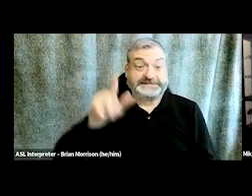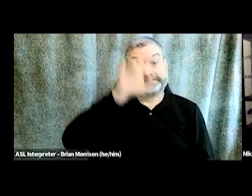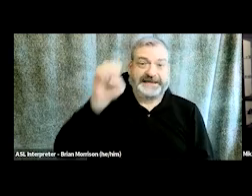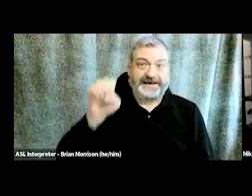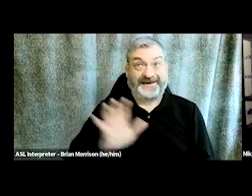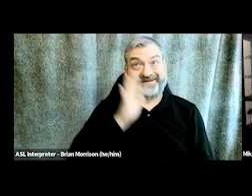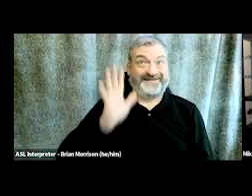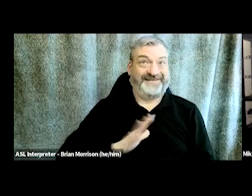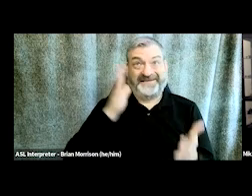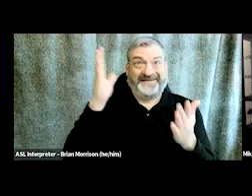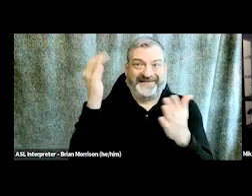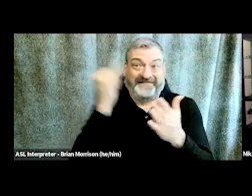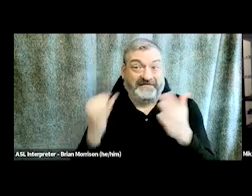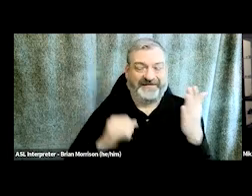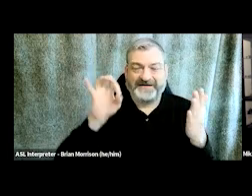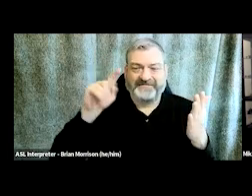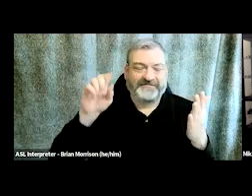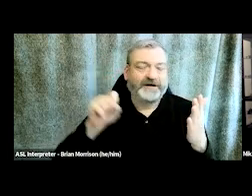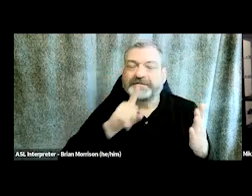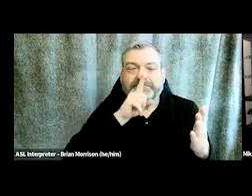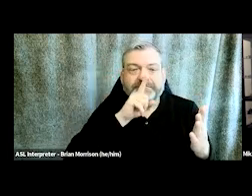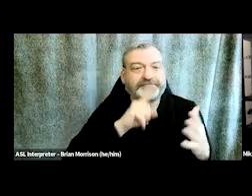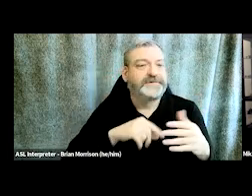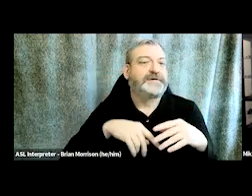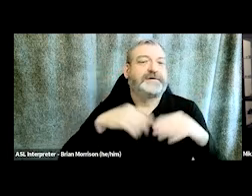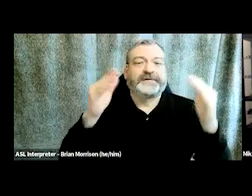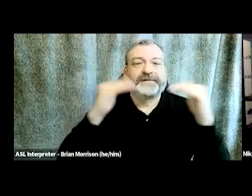Again, allowing automatic formatting for lists using your organization's